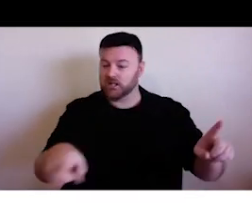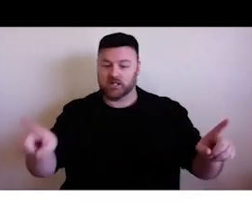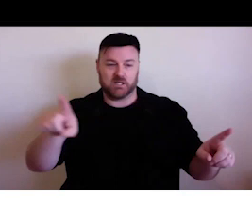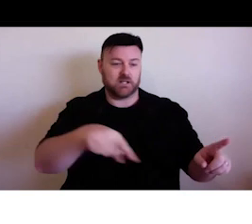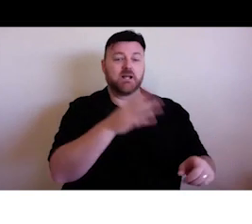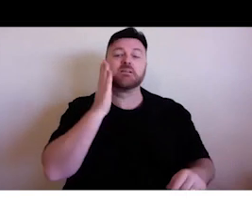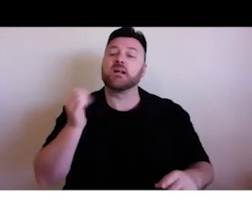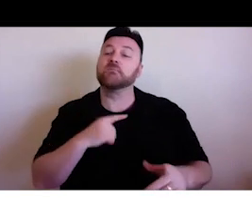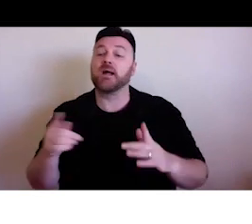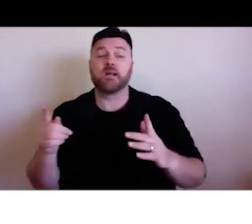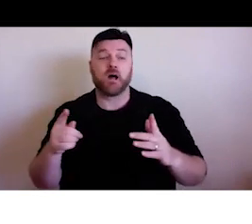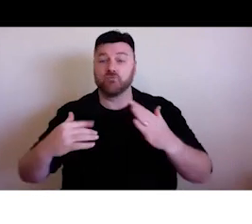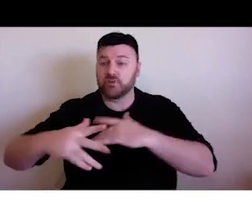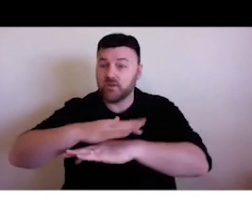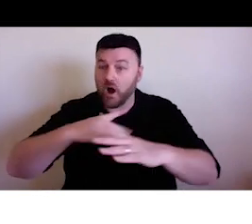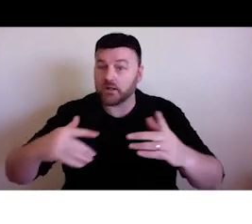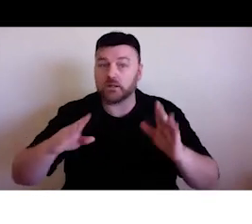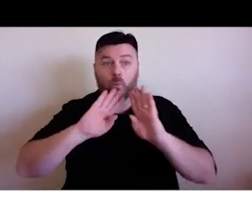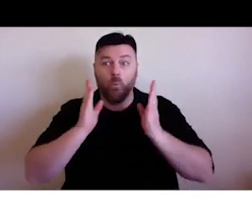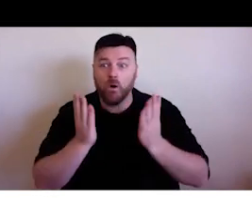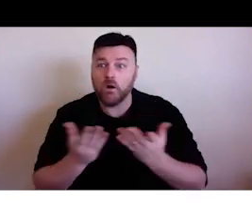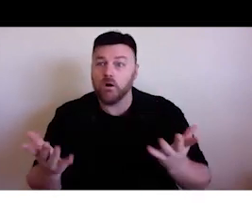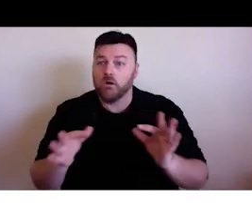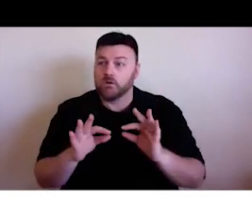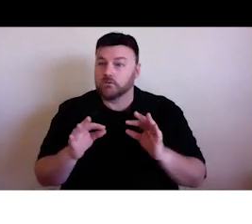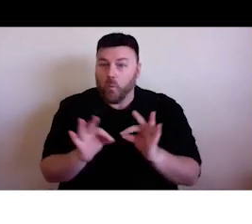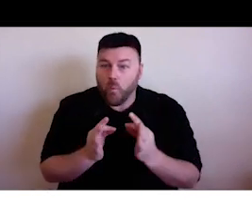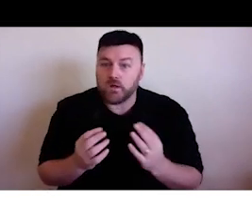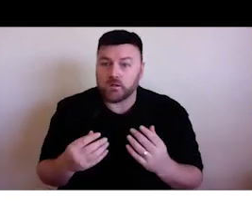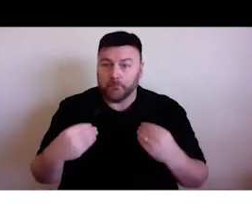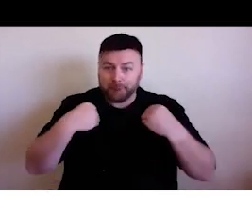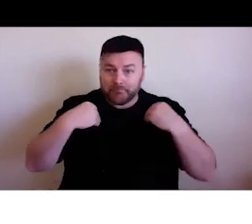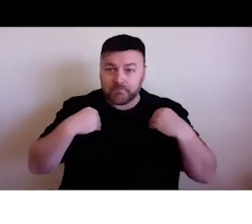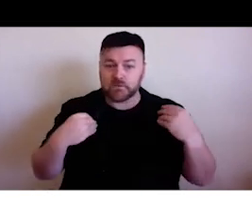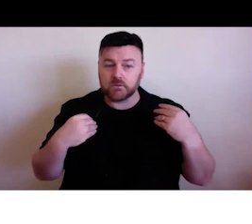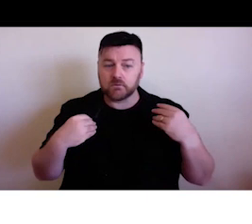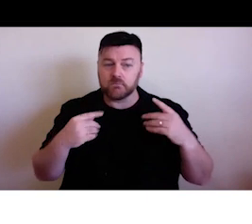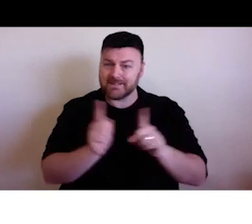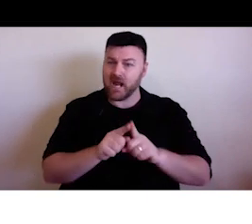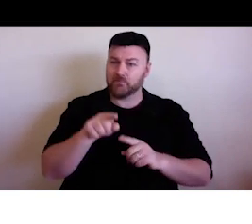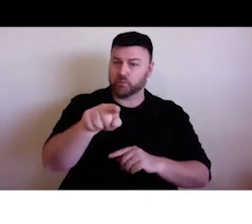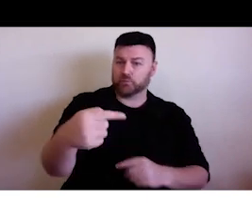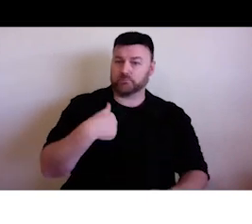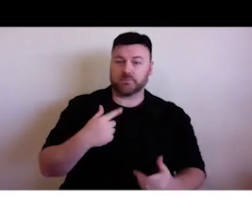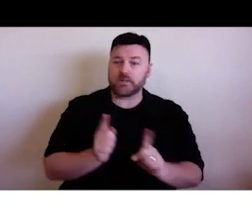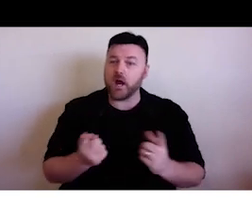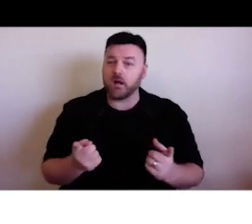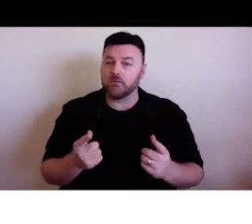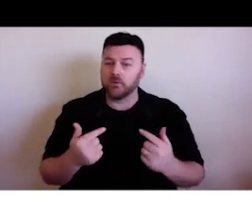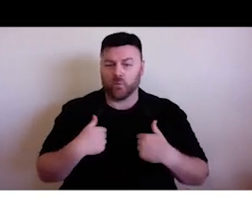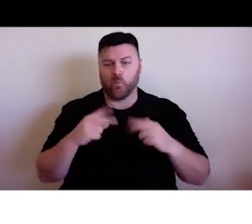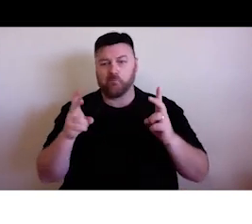society, or company, but I also mean you and me. We are a system too.